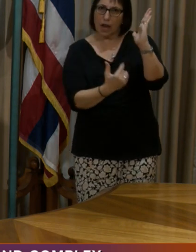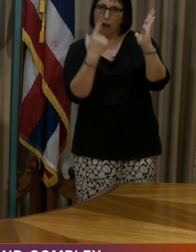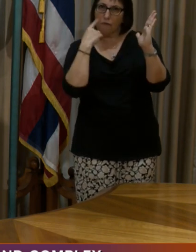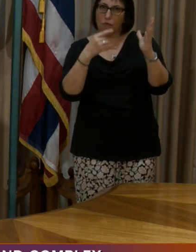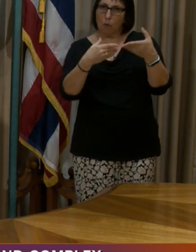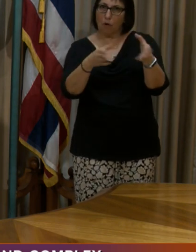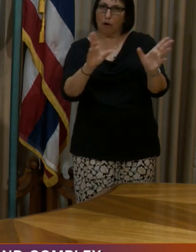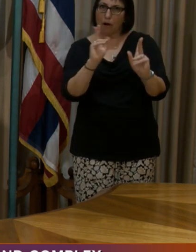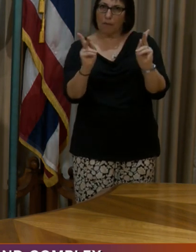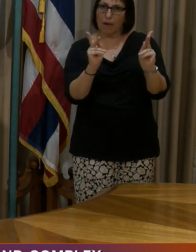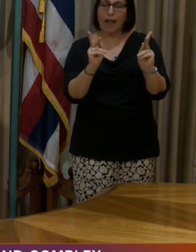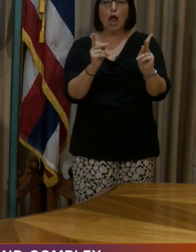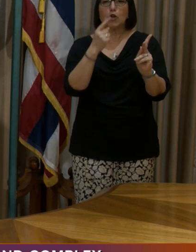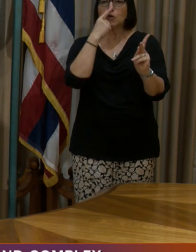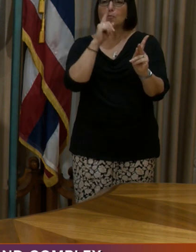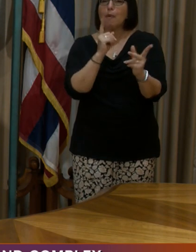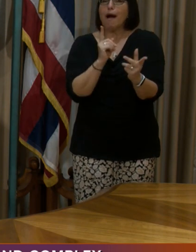WILL YOU GUIDELINES BE AVAILABLE